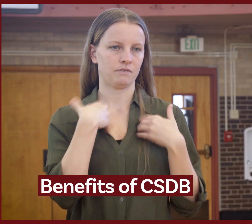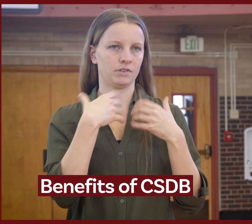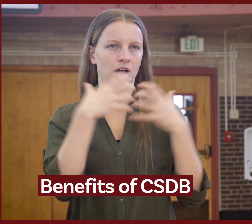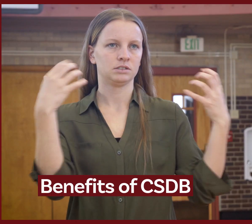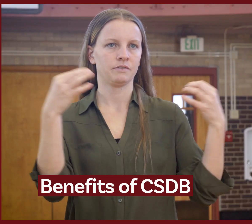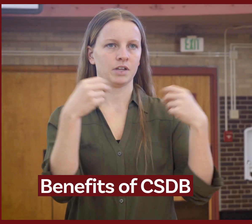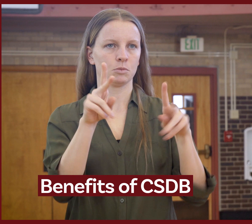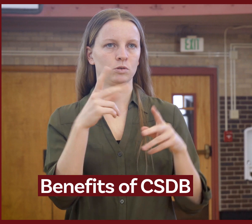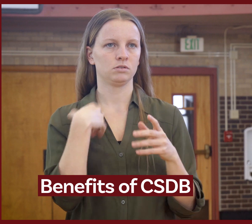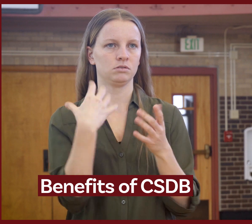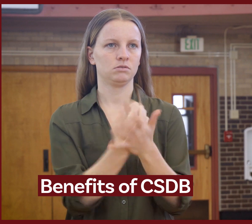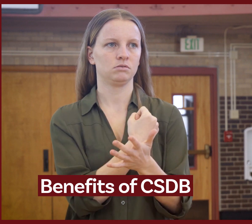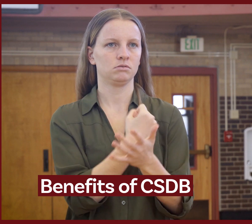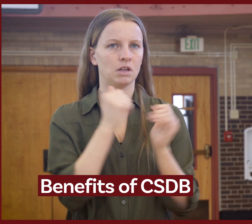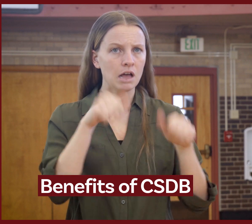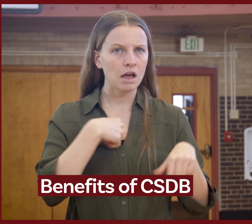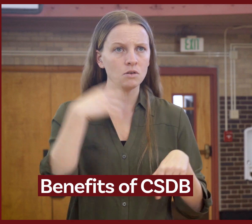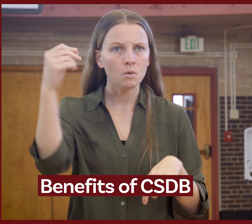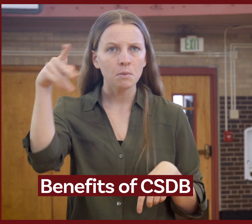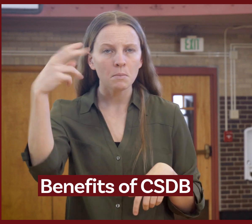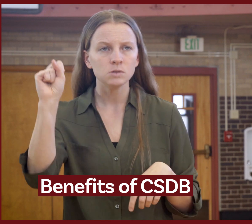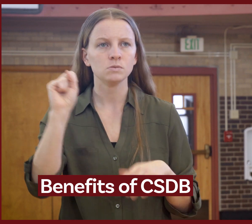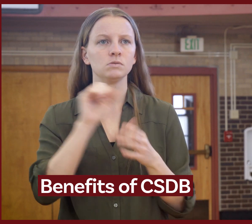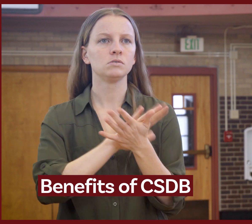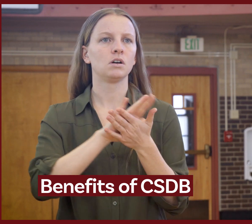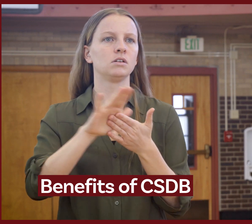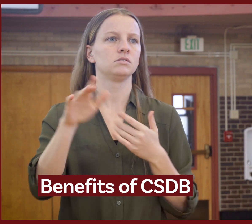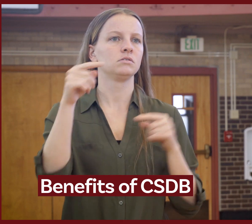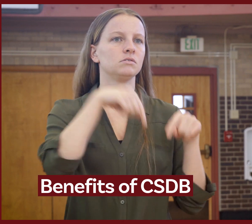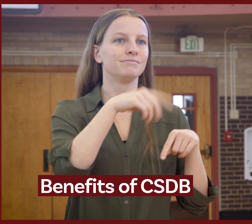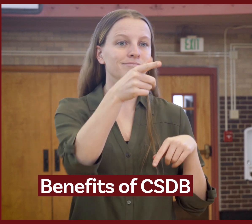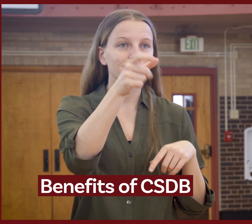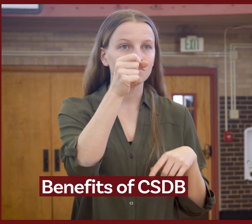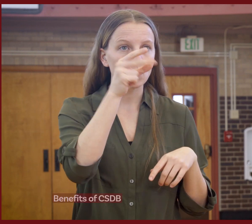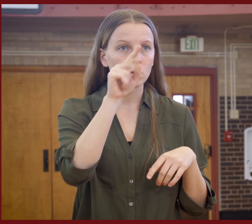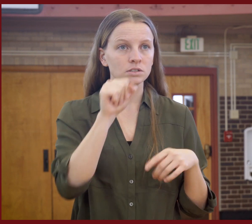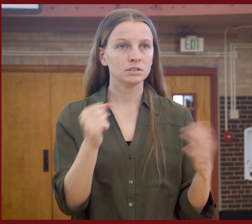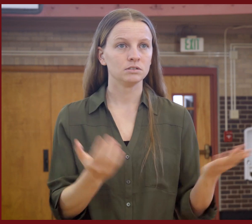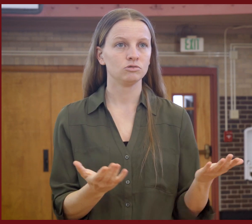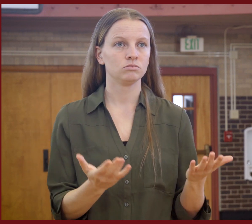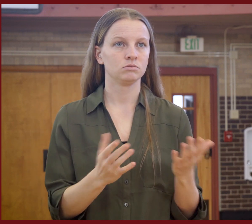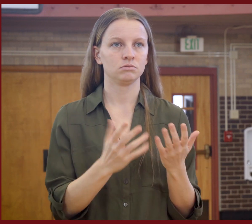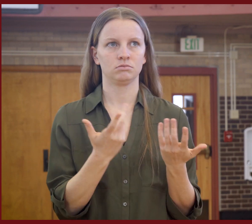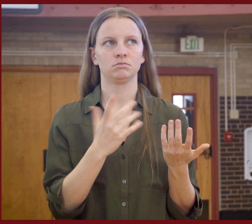CSDB has a lot of opportunities. You can go to Palmer High School, which is nice. You can participate in sports here, which is great.